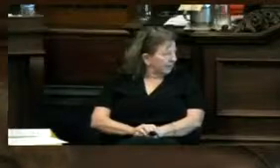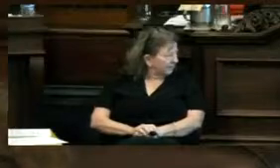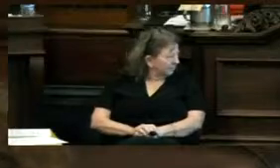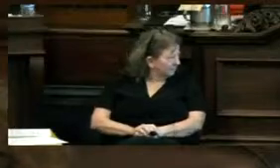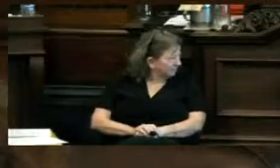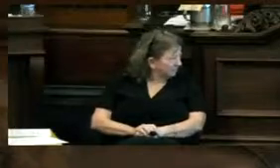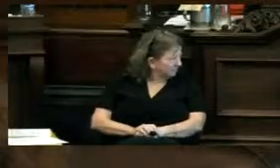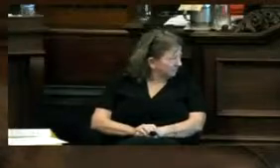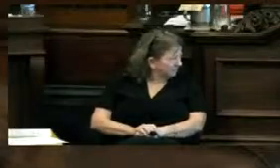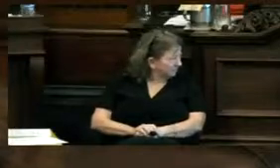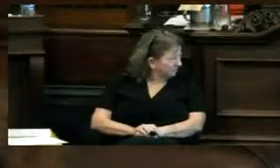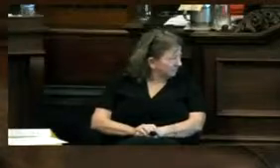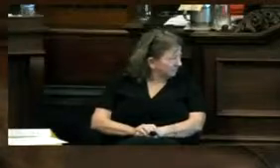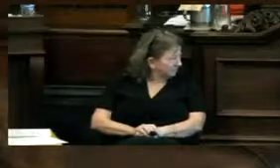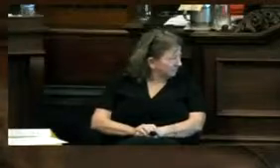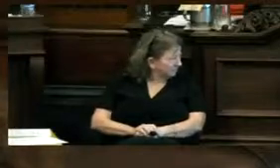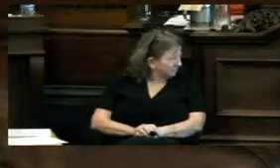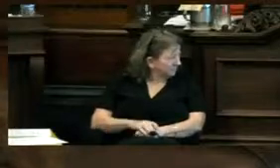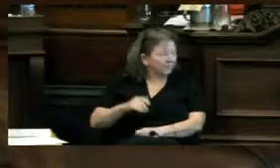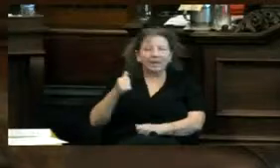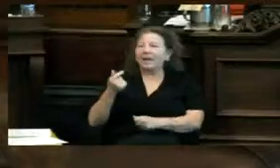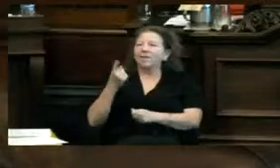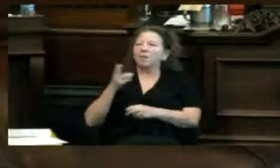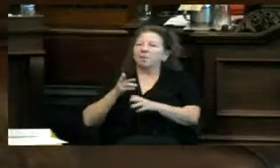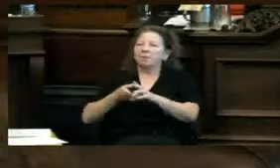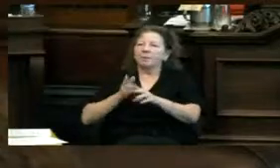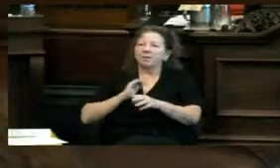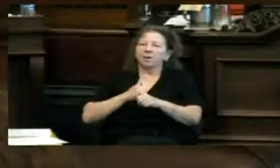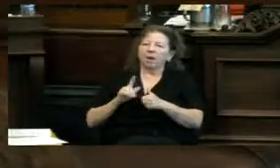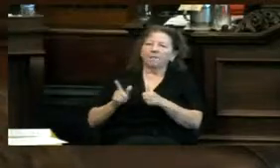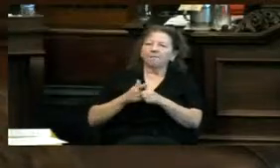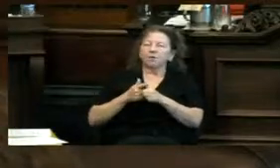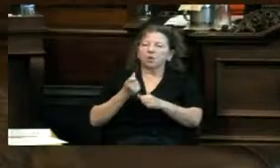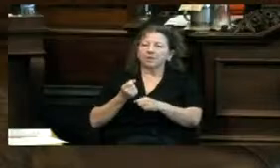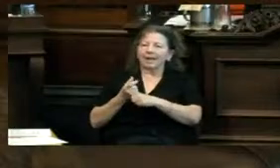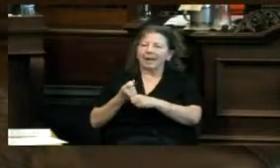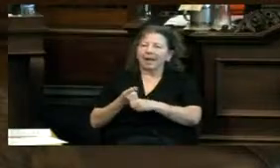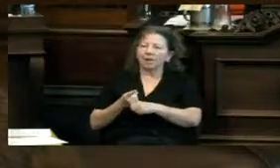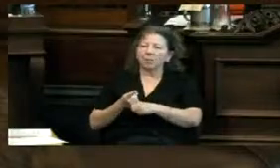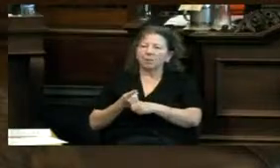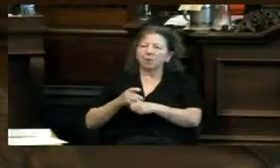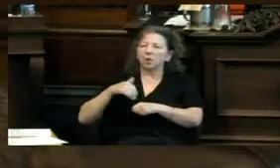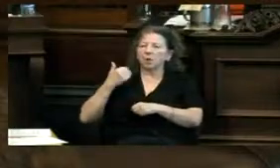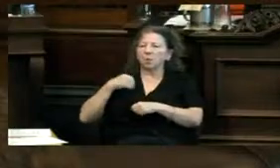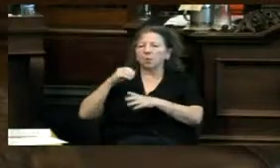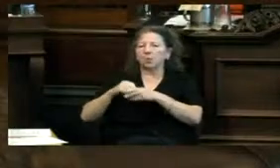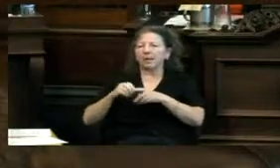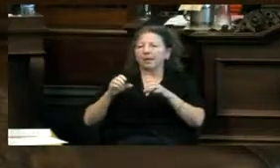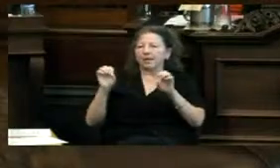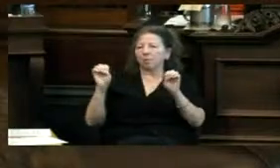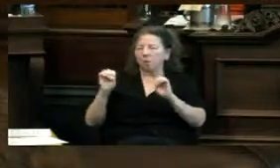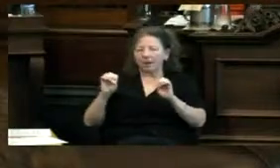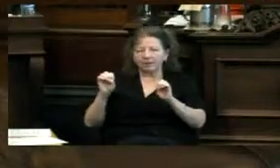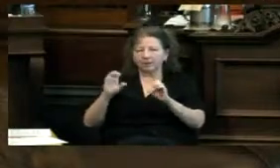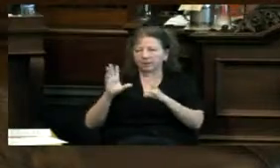everyone. Don't do this in the beginning so don't do it at the end. Everyone for the